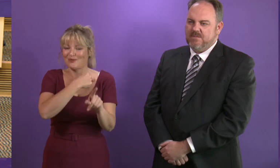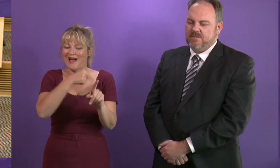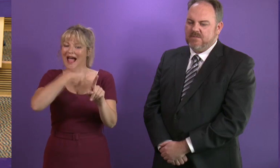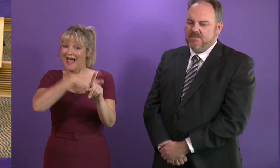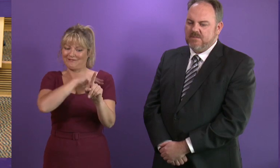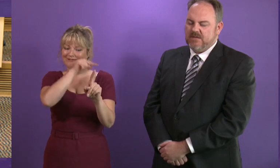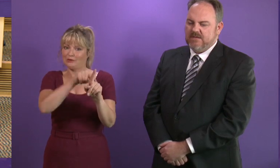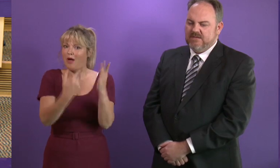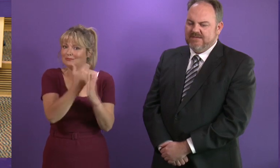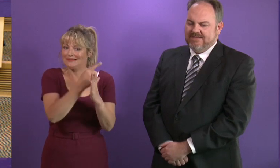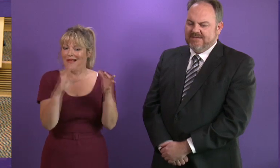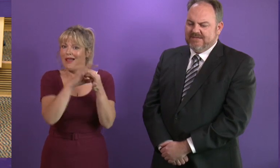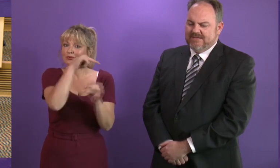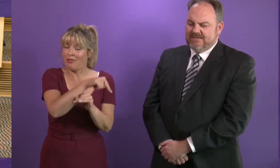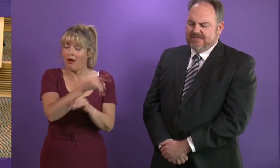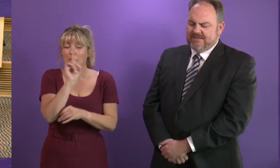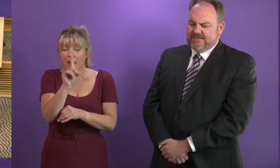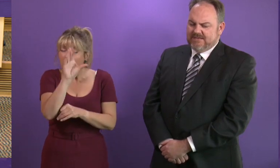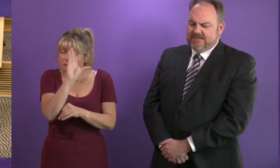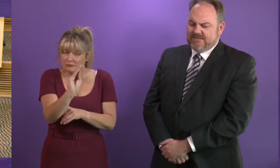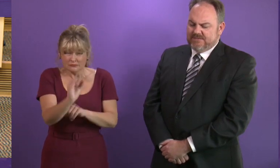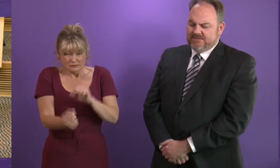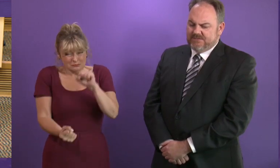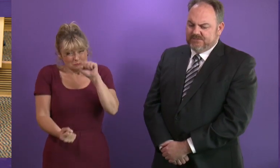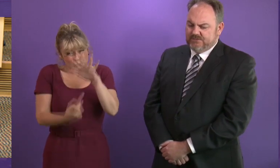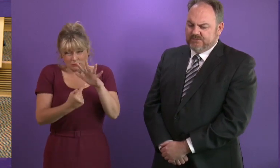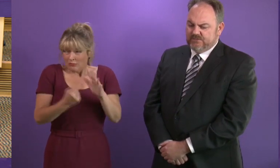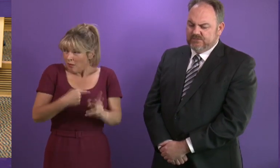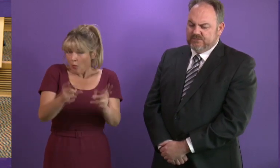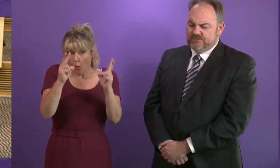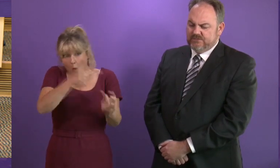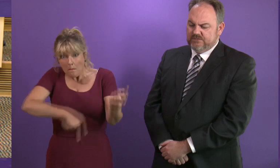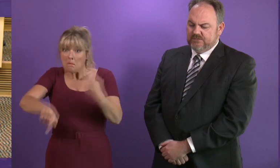Most important of all—I hope that all members will engage in this—we will also set out